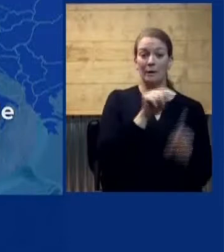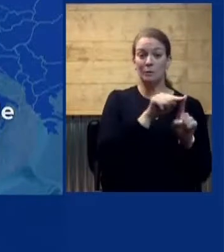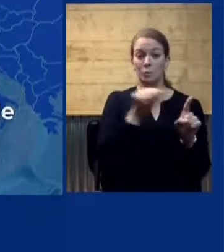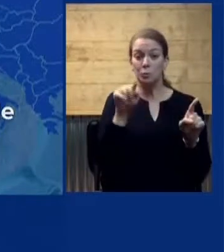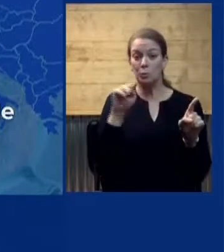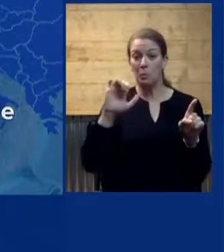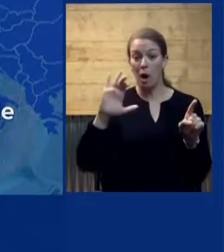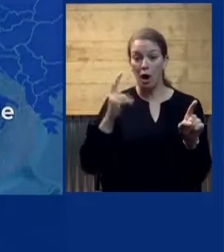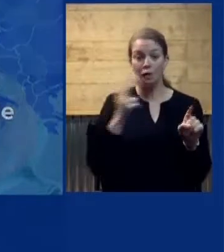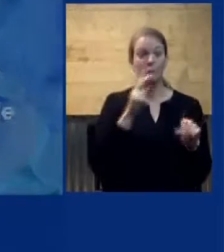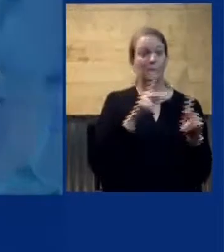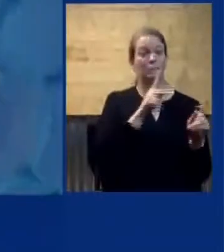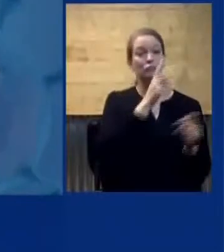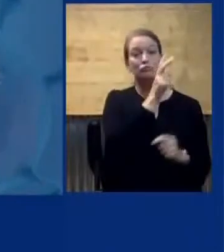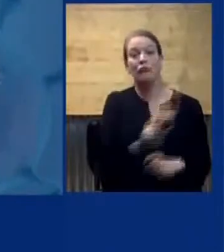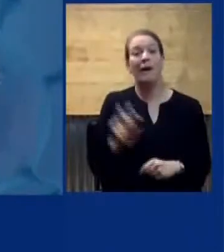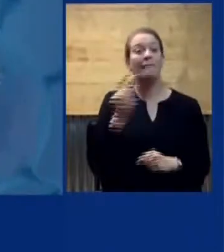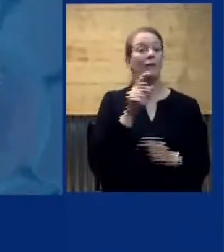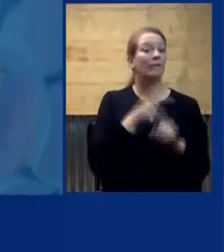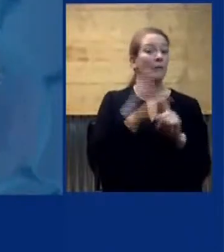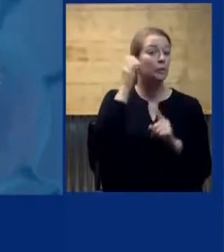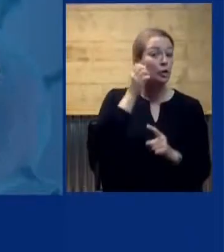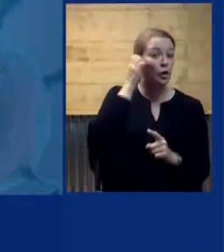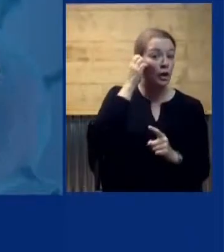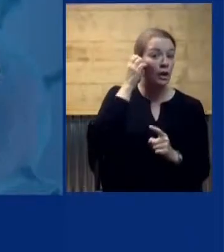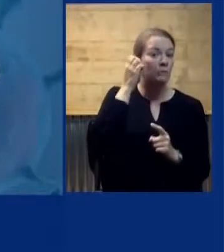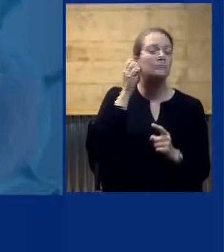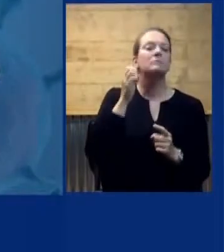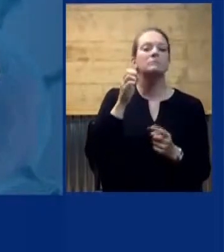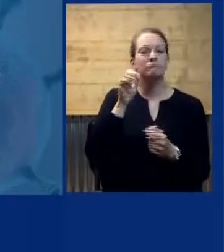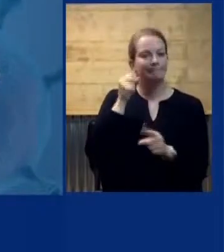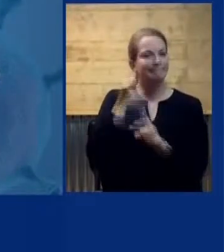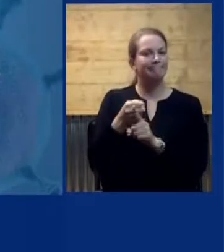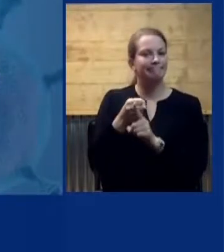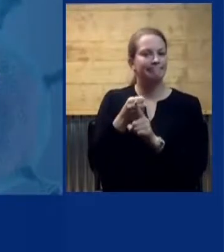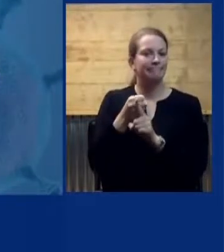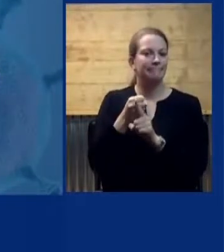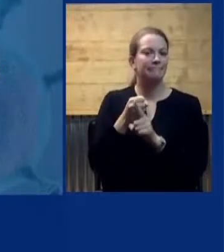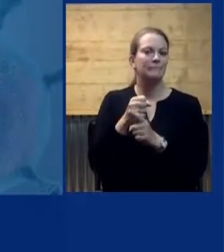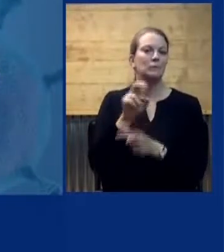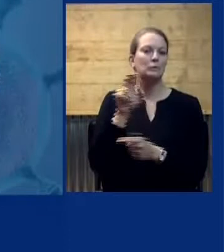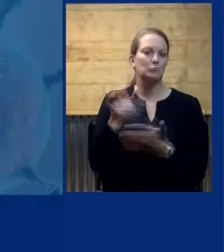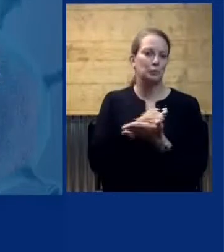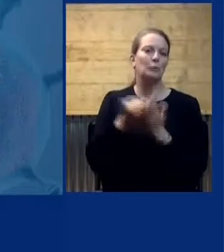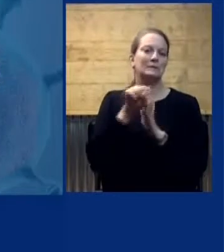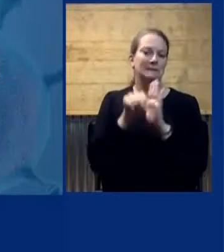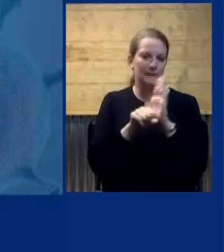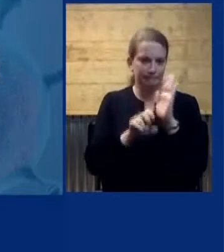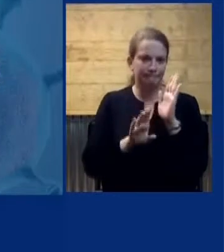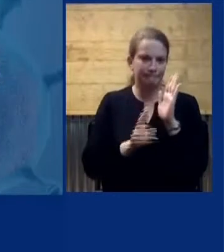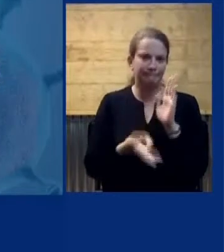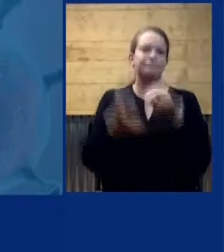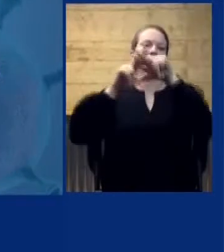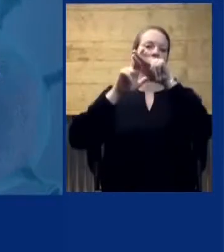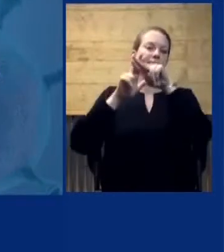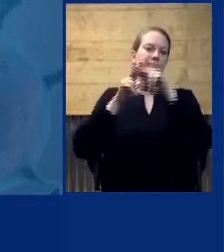AND THEN IT IS IN OUR BACKYARD. THAT IS EXACTLY WHAT HAPPENED. JANUARY, FEBRUARY, MARCH THREE MILLION PEOPLE CAME FROM EUROPE